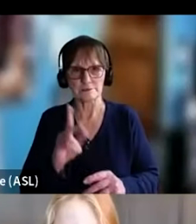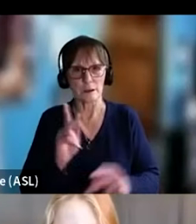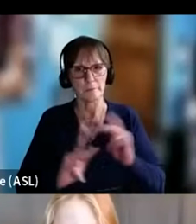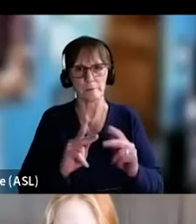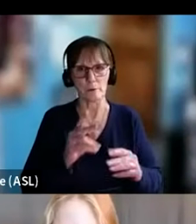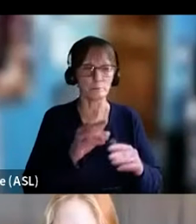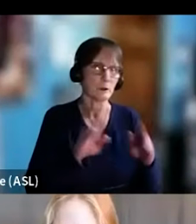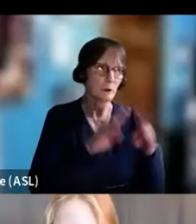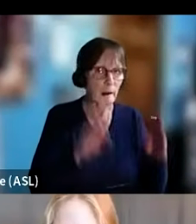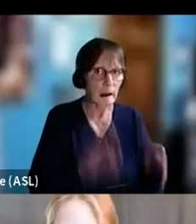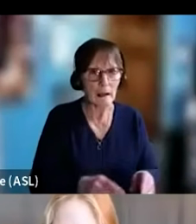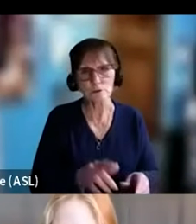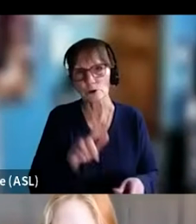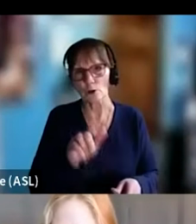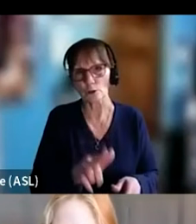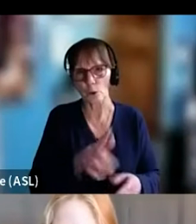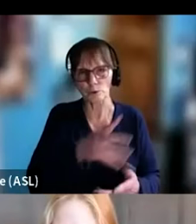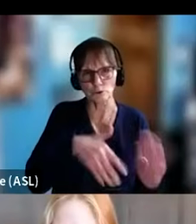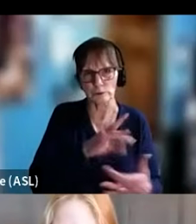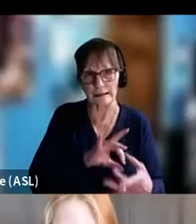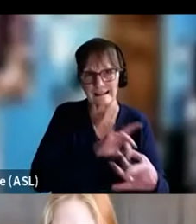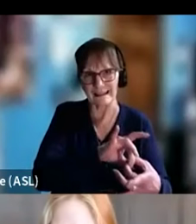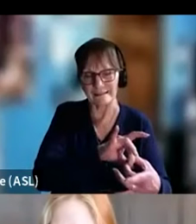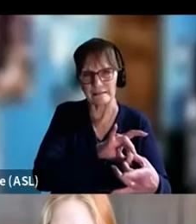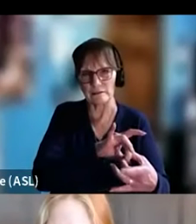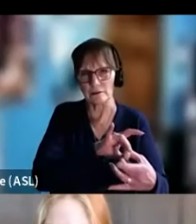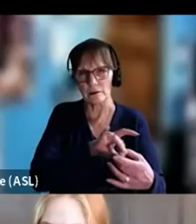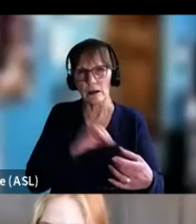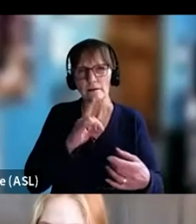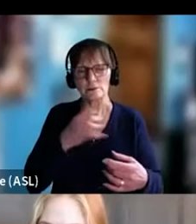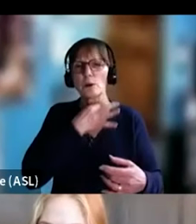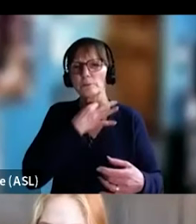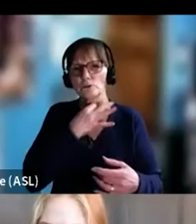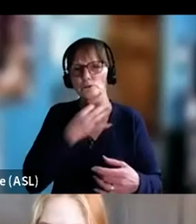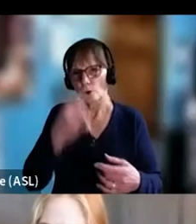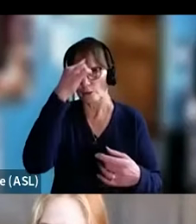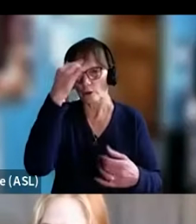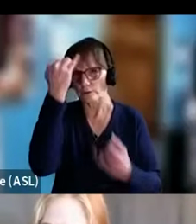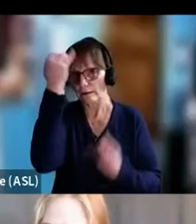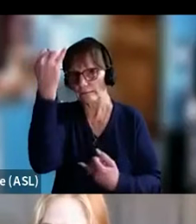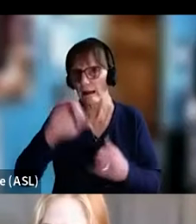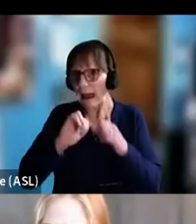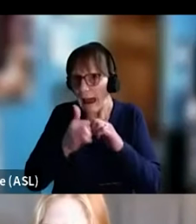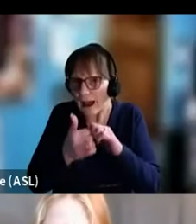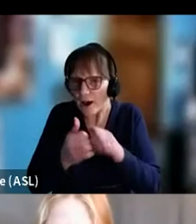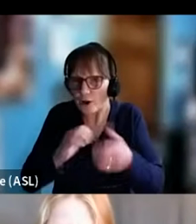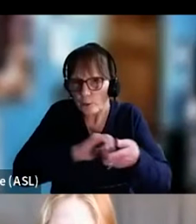or well socially connected. And I'm curious your thoughts or ideas about how do we really partner these systems?